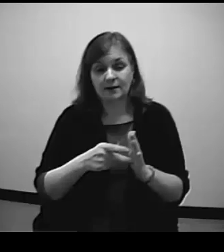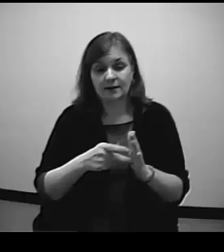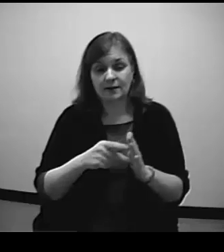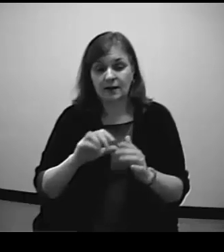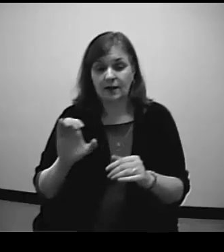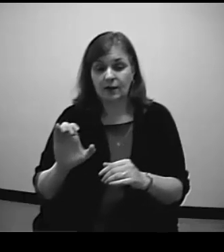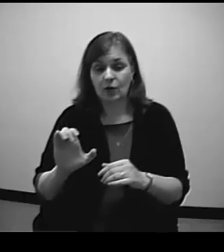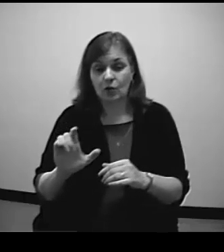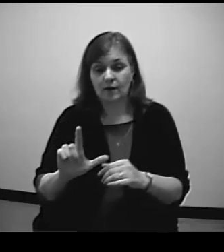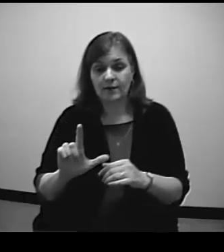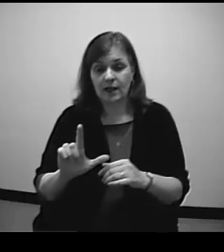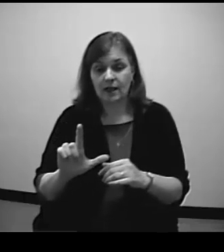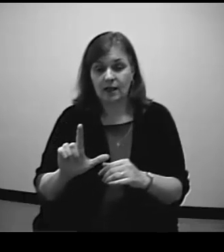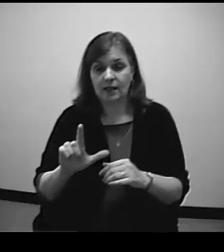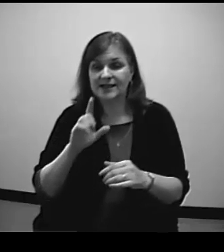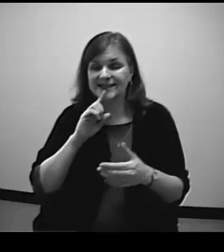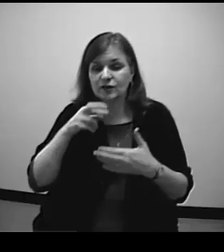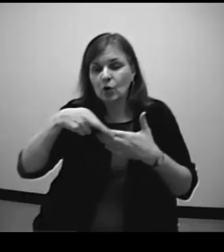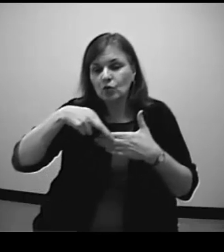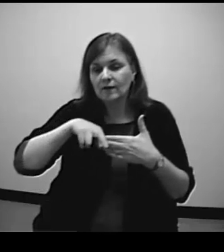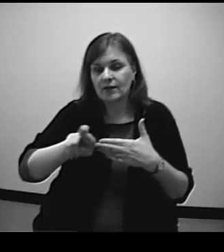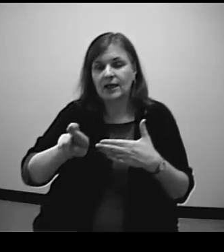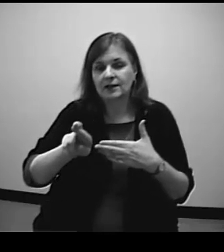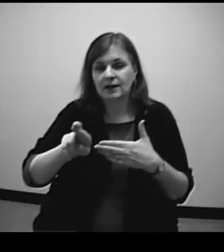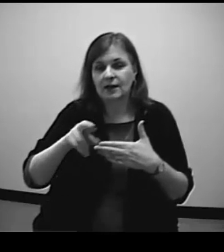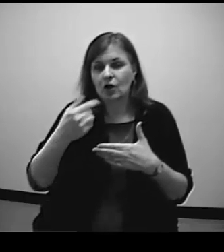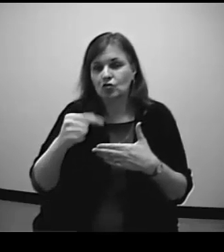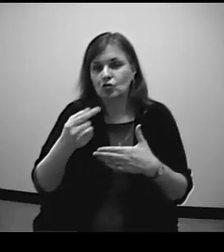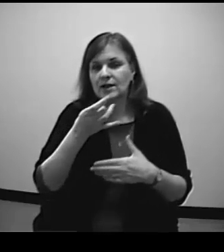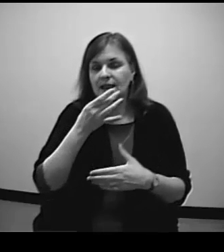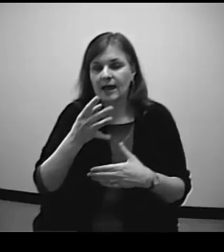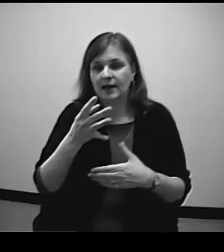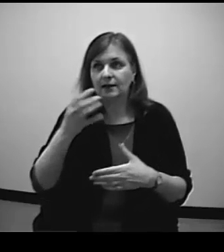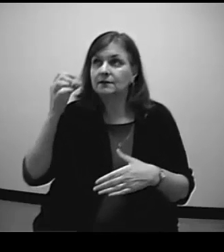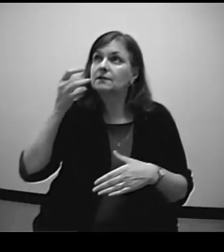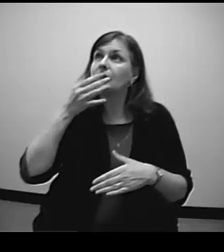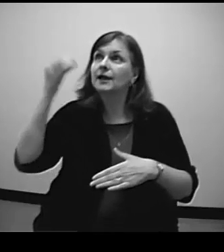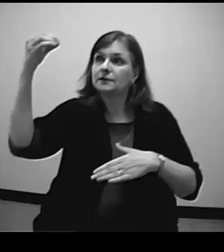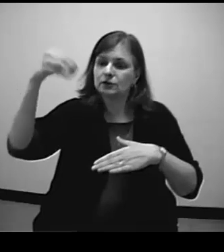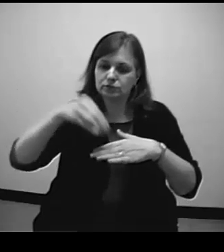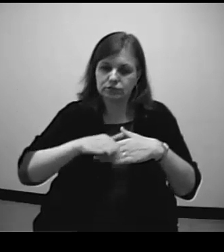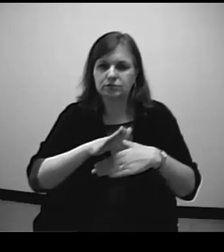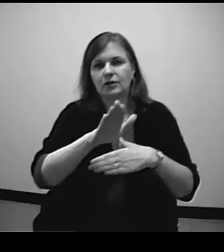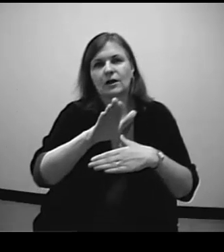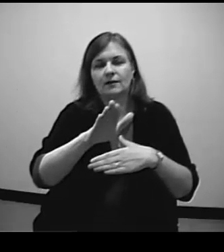chlorophyll is actually reflecting green light